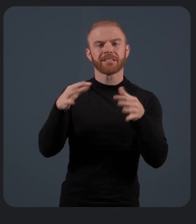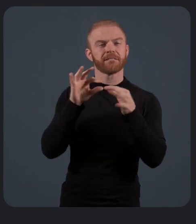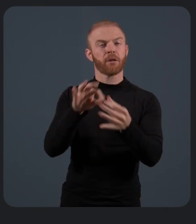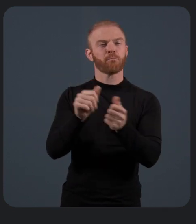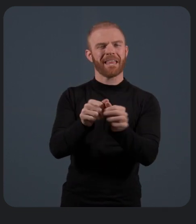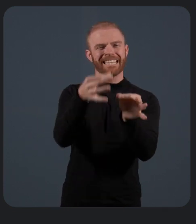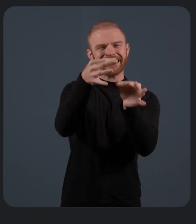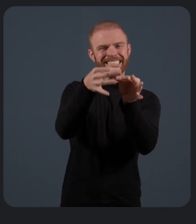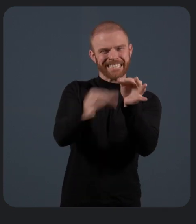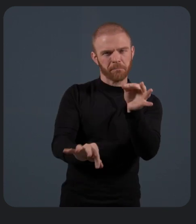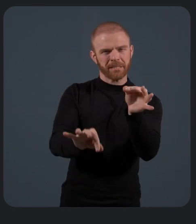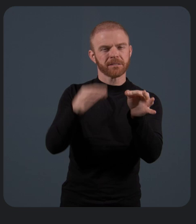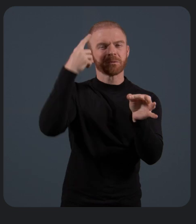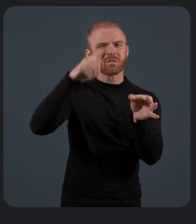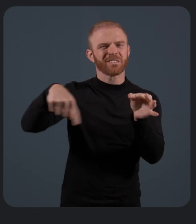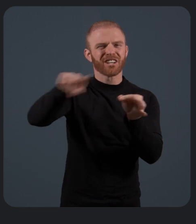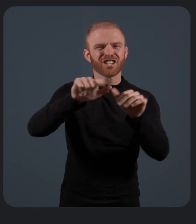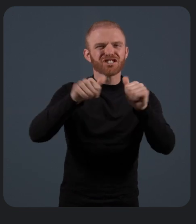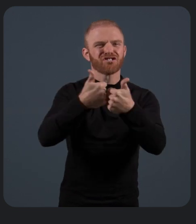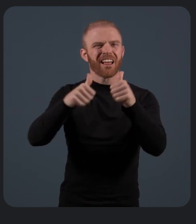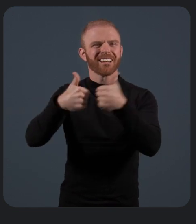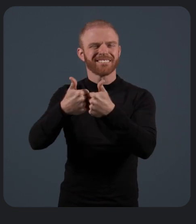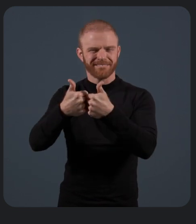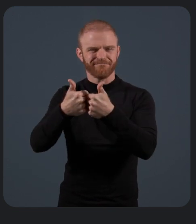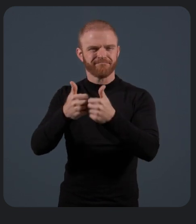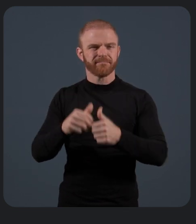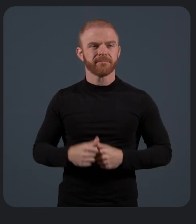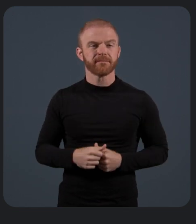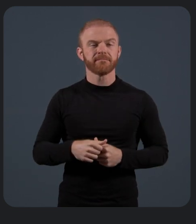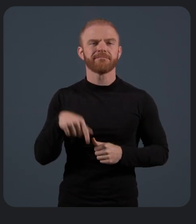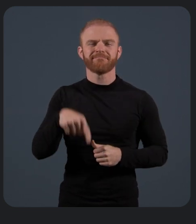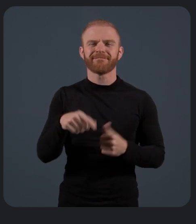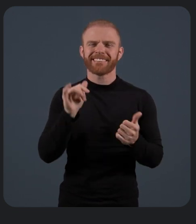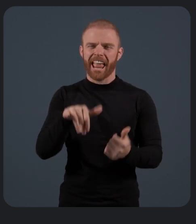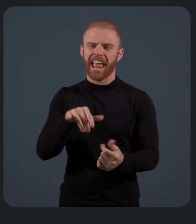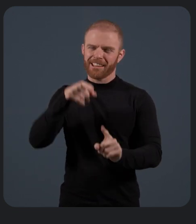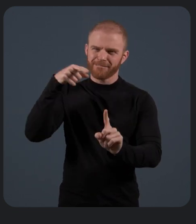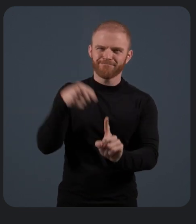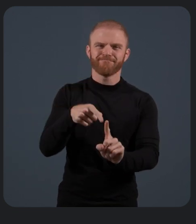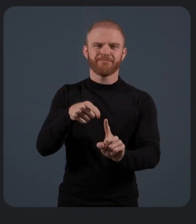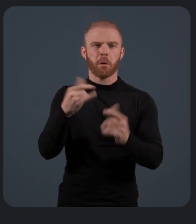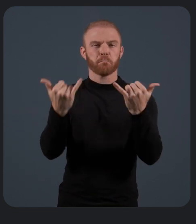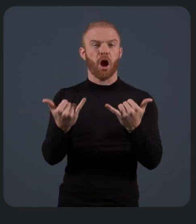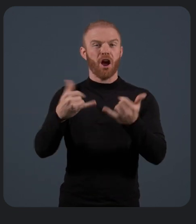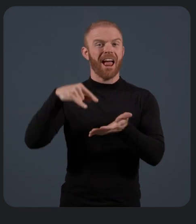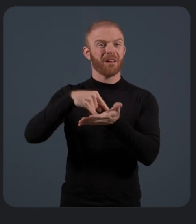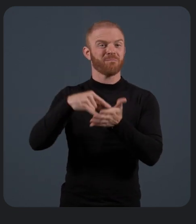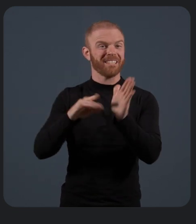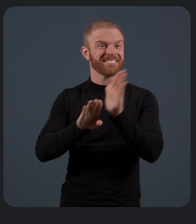to the challenges developers face. And this is the essence of modern Android development.